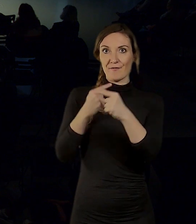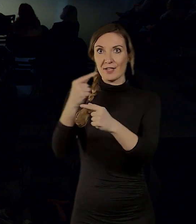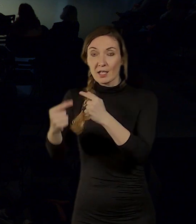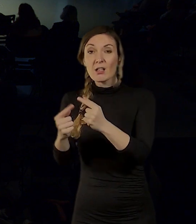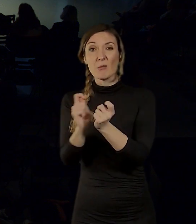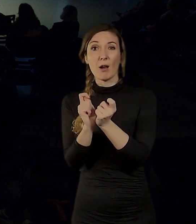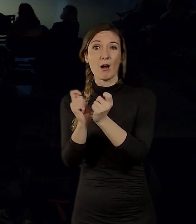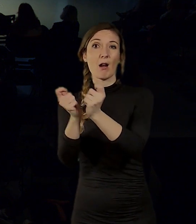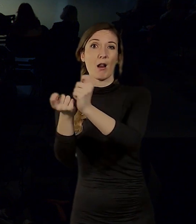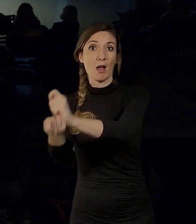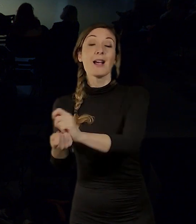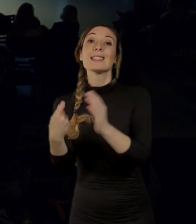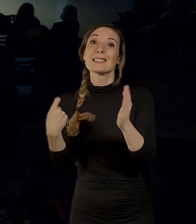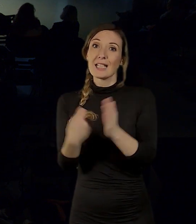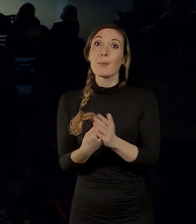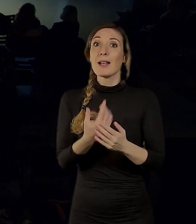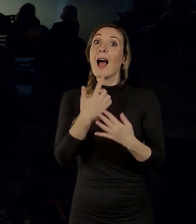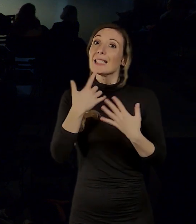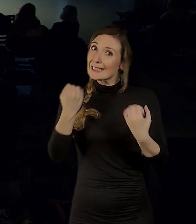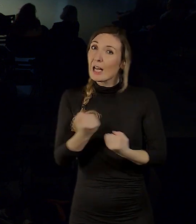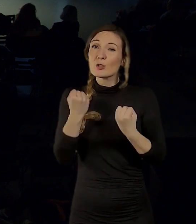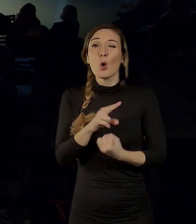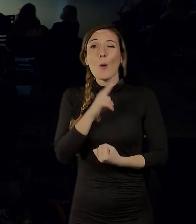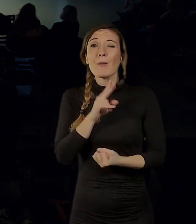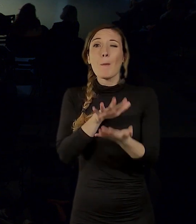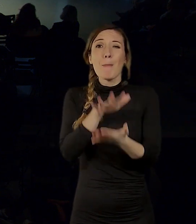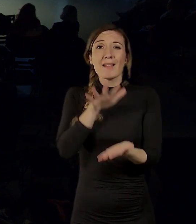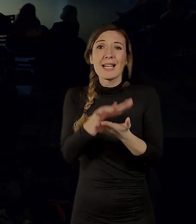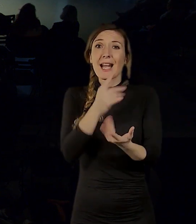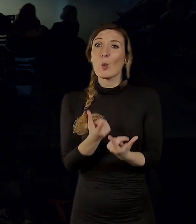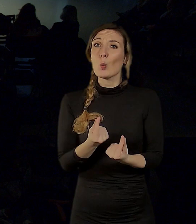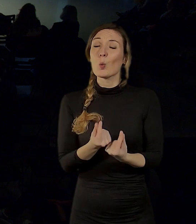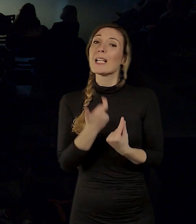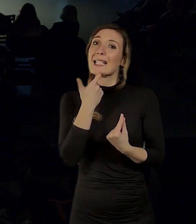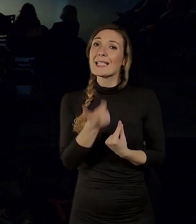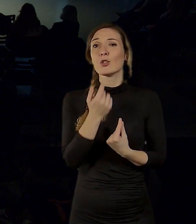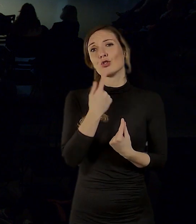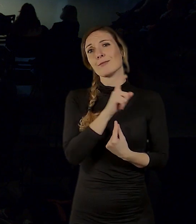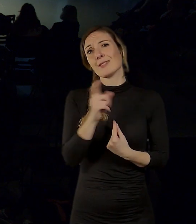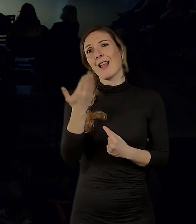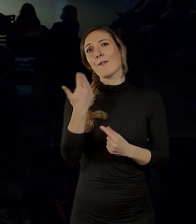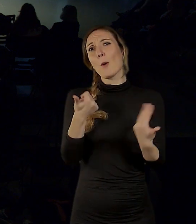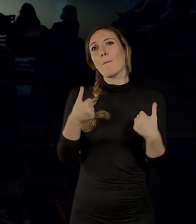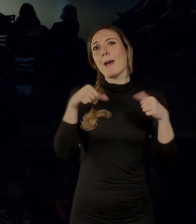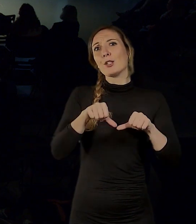the factories stood, we are rebuilding objects from the original material.